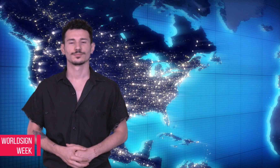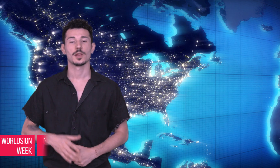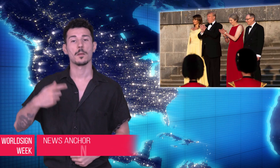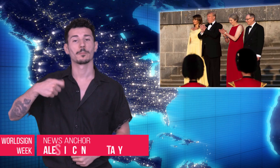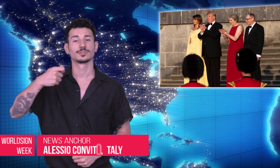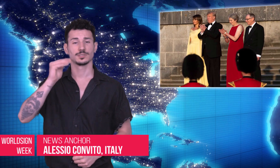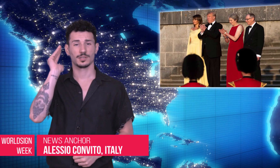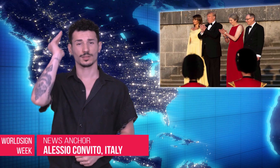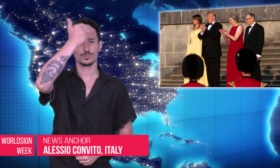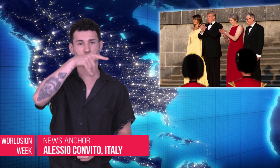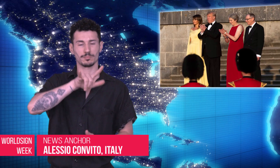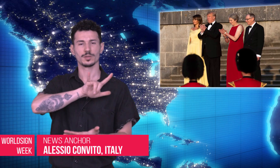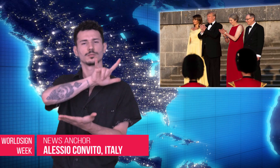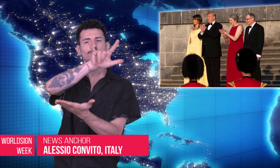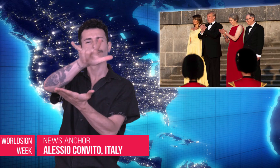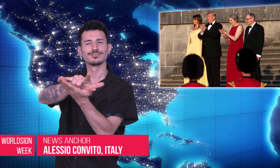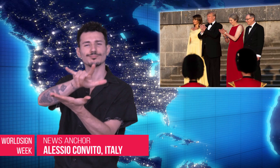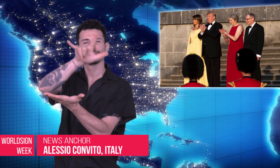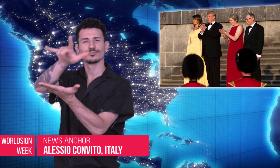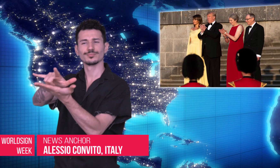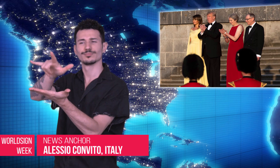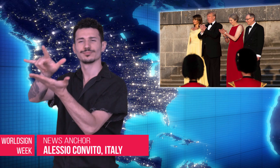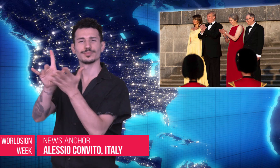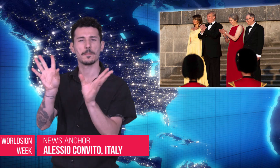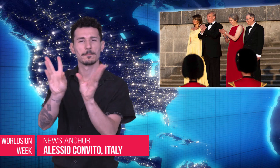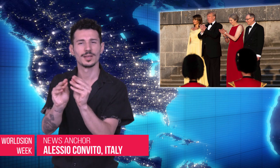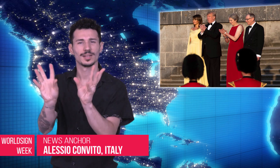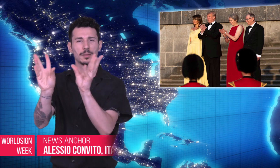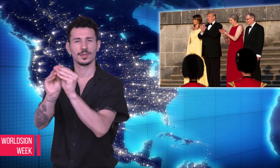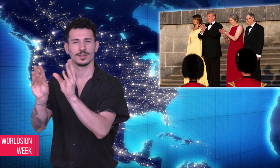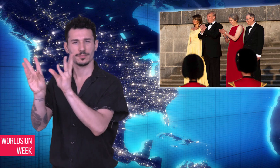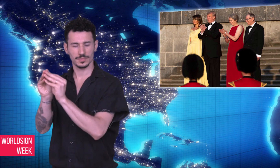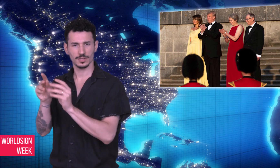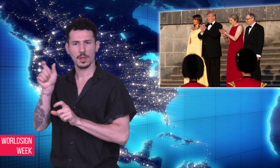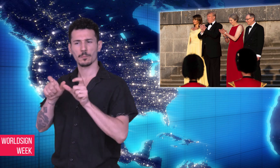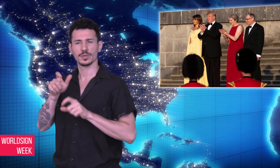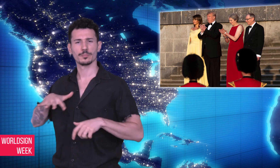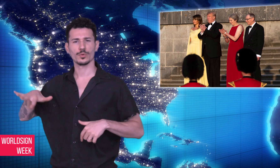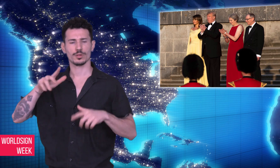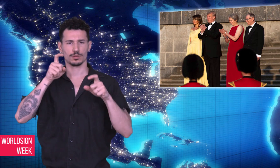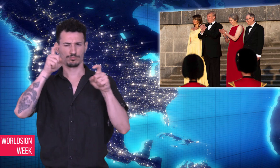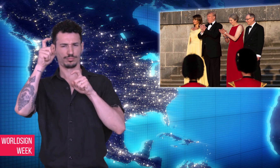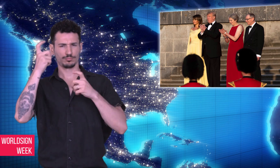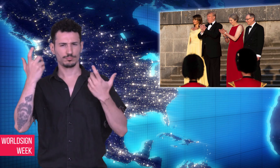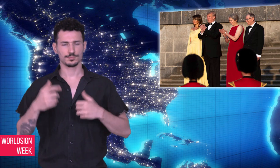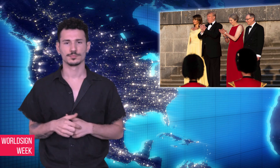Alessio: Trip By US President Trump Raises Eyebrows